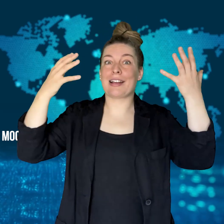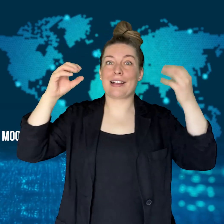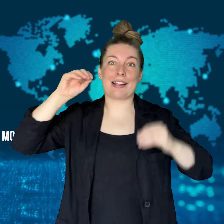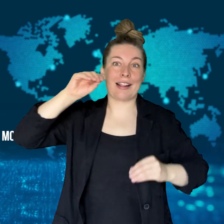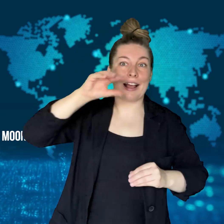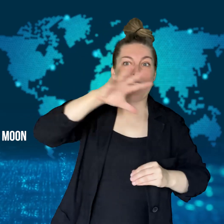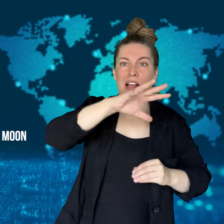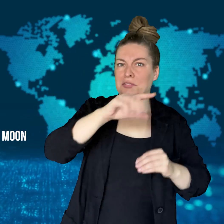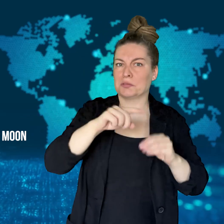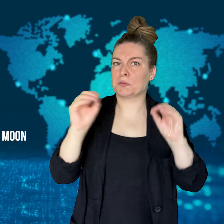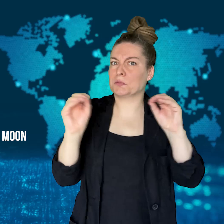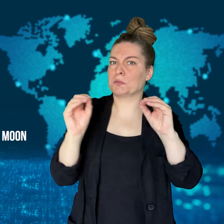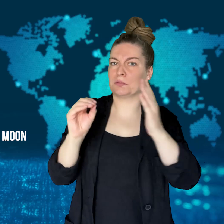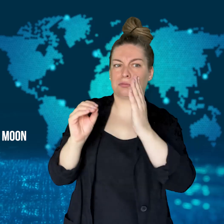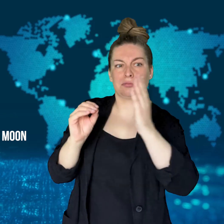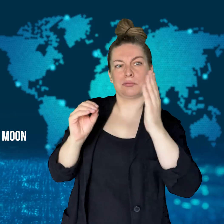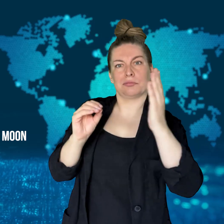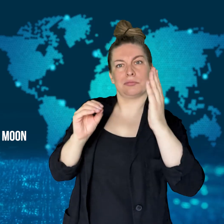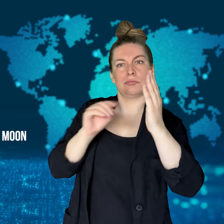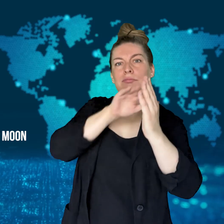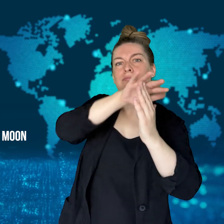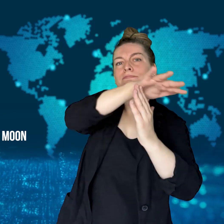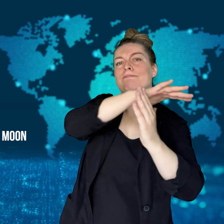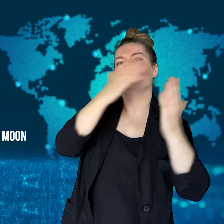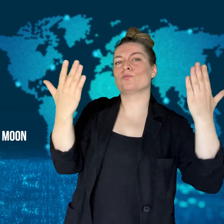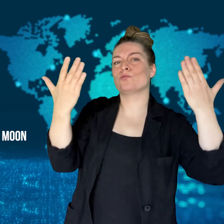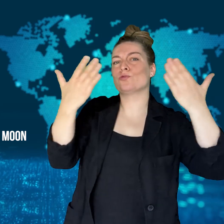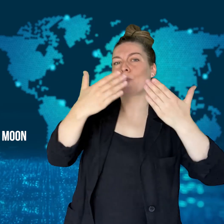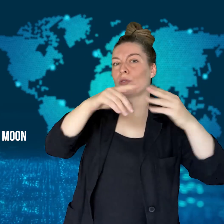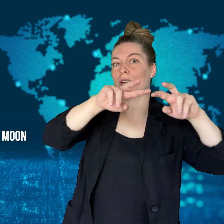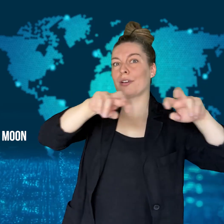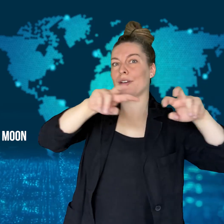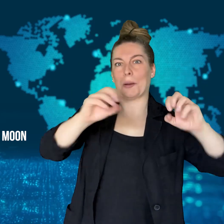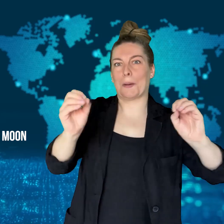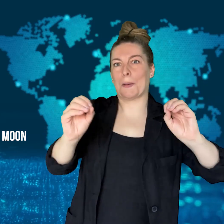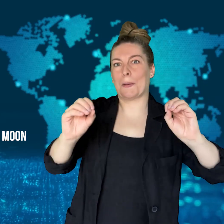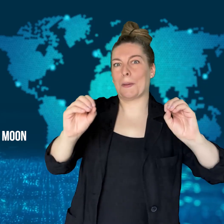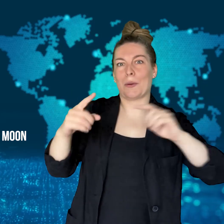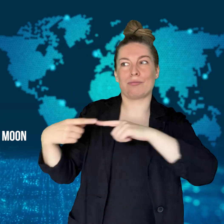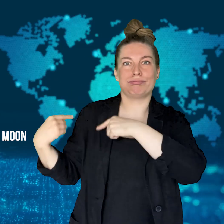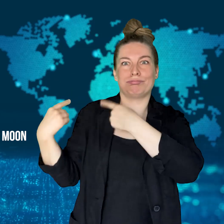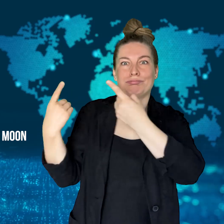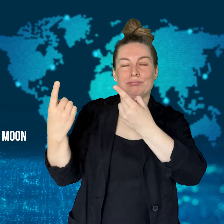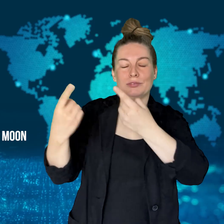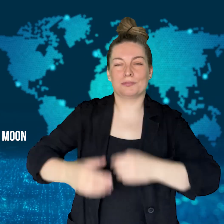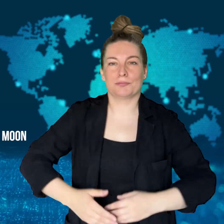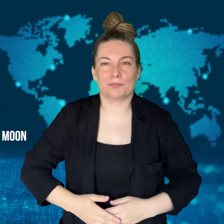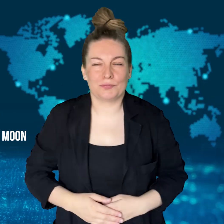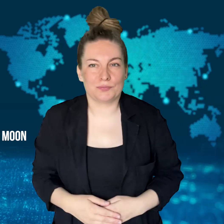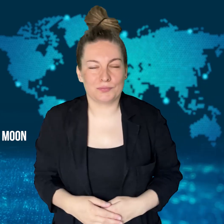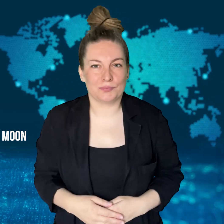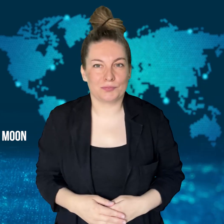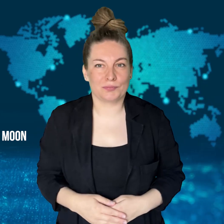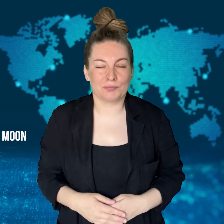It did not carry a crew. The region is called the "dark side of the Moon"